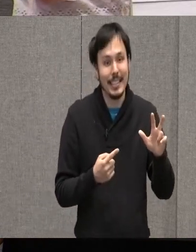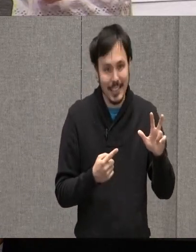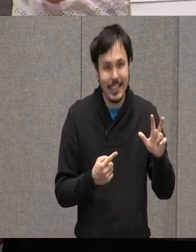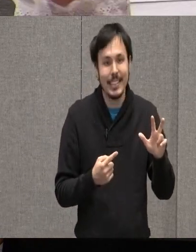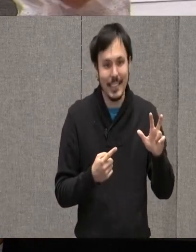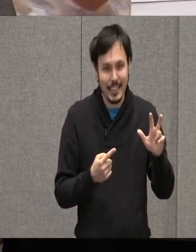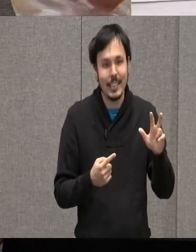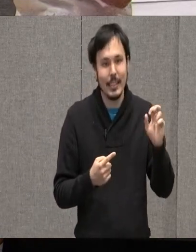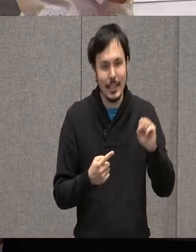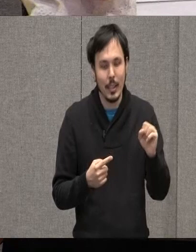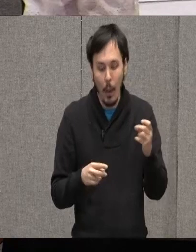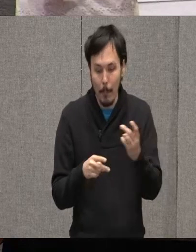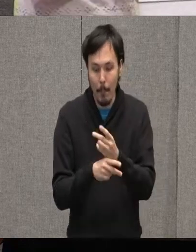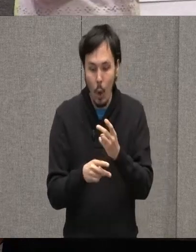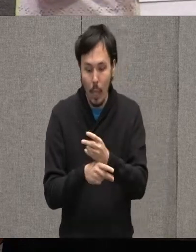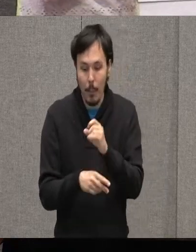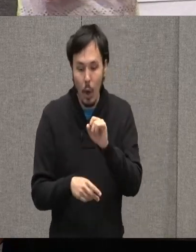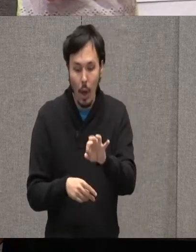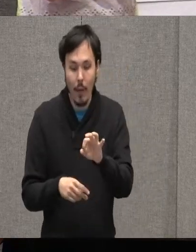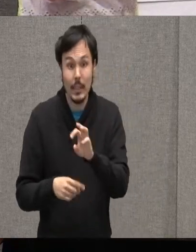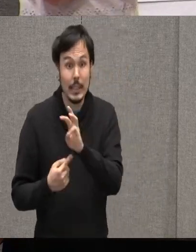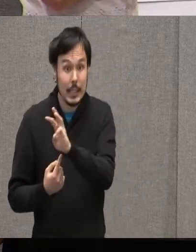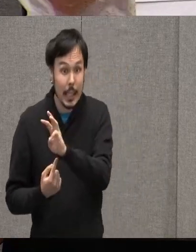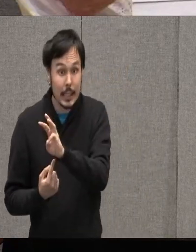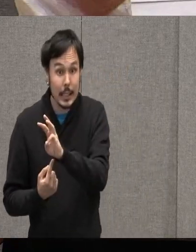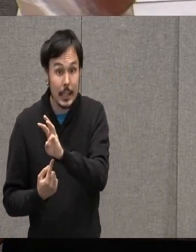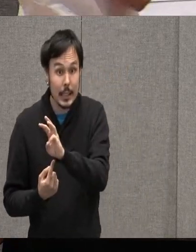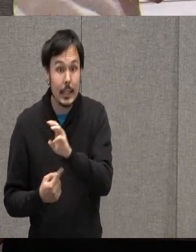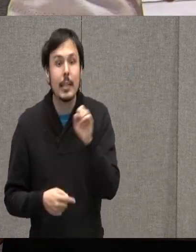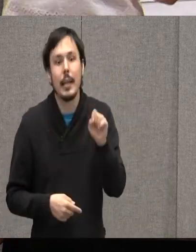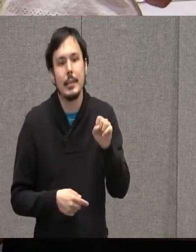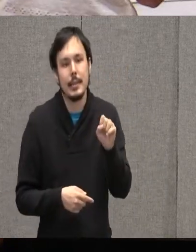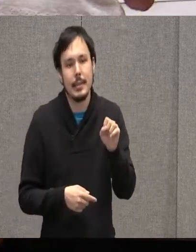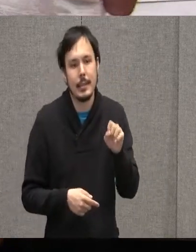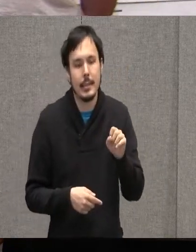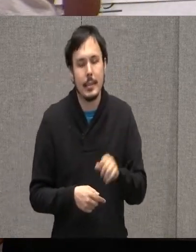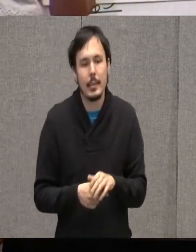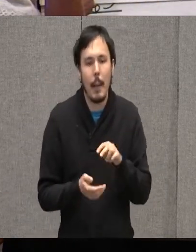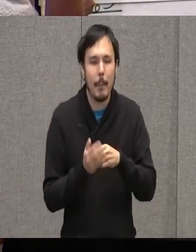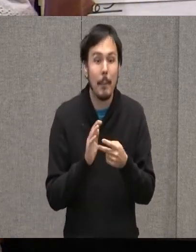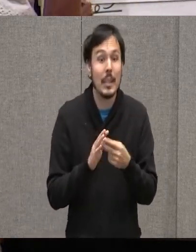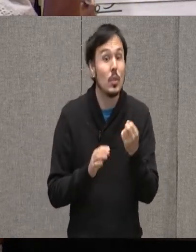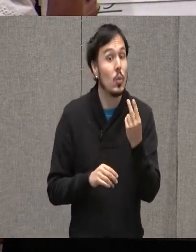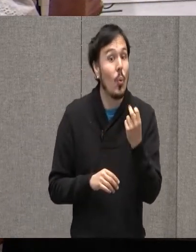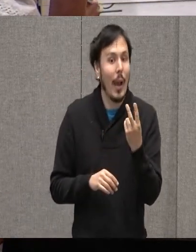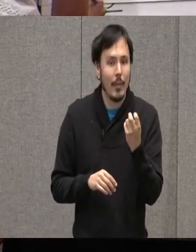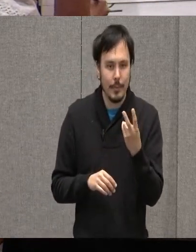Is it a multiple of six? Yes it is. So 12 it is.